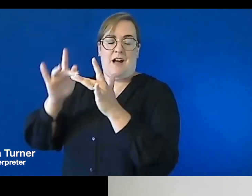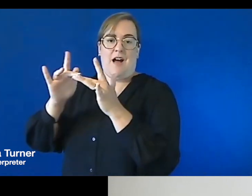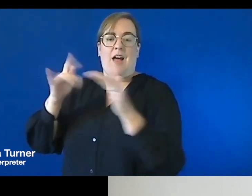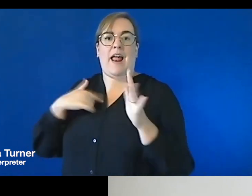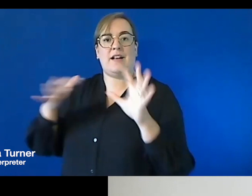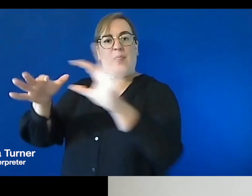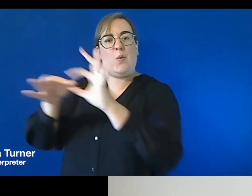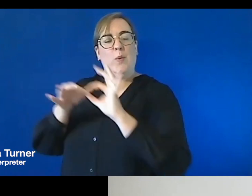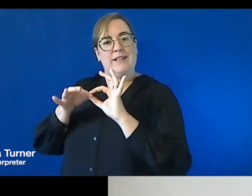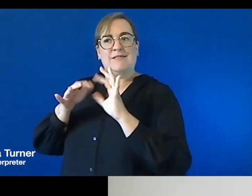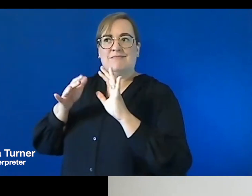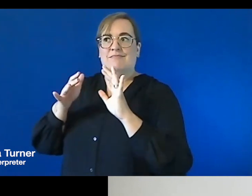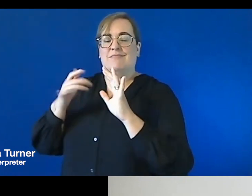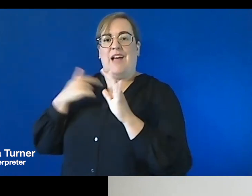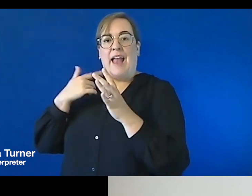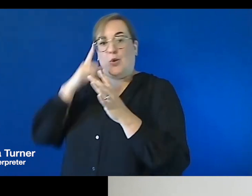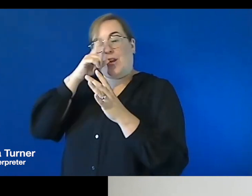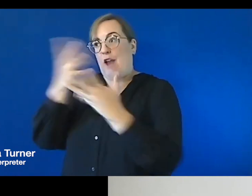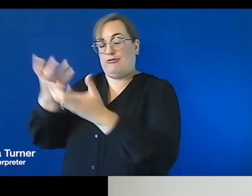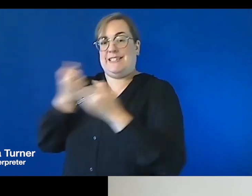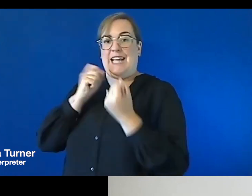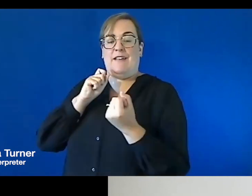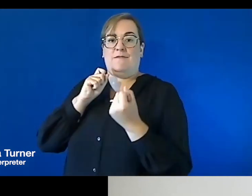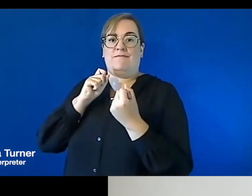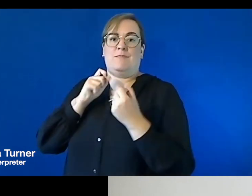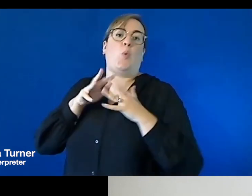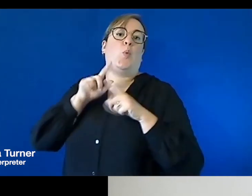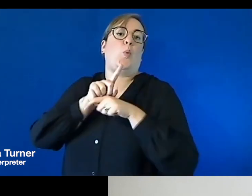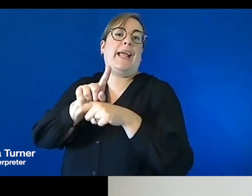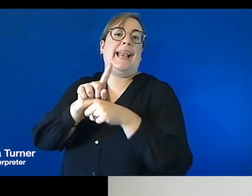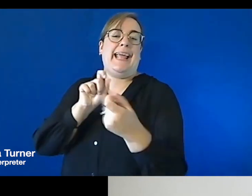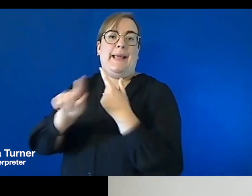newsletter and to list any other events that's coming up in the Australian startup ecosystem.